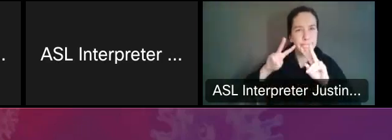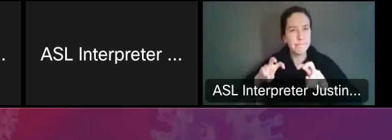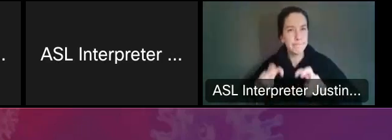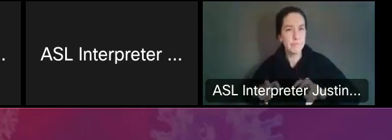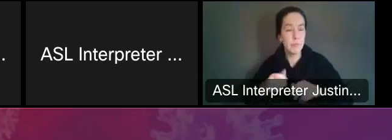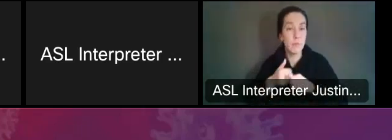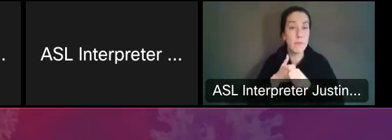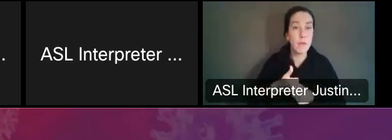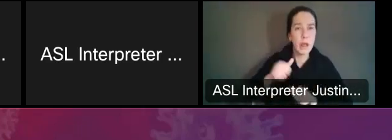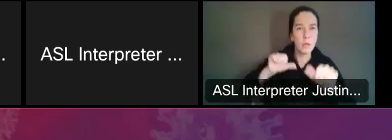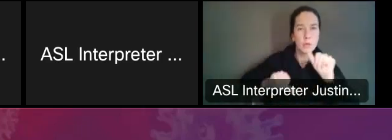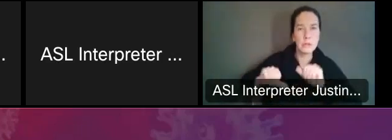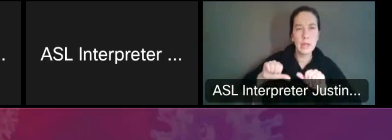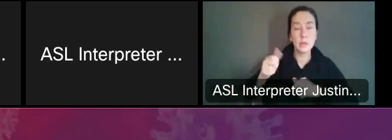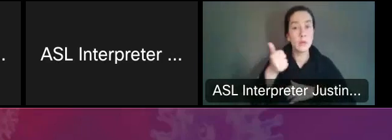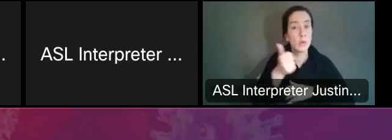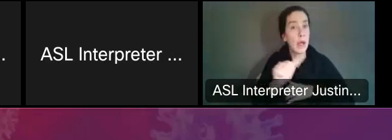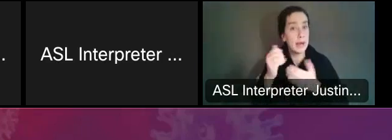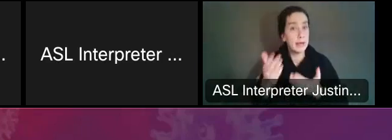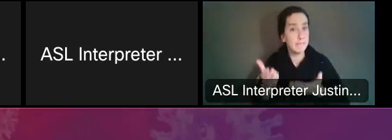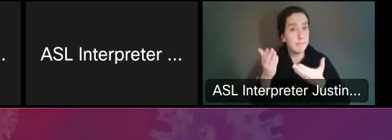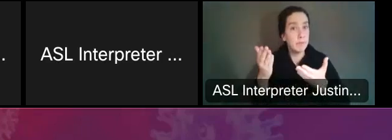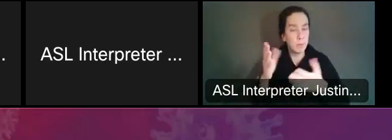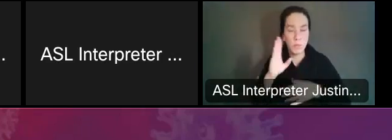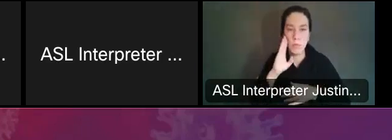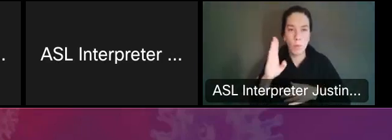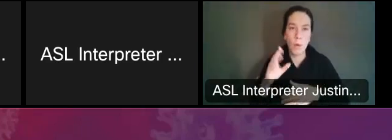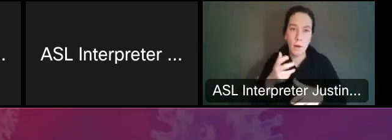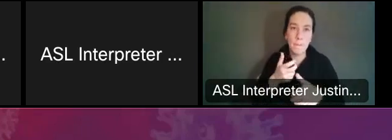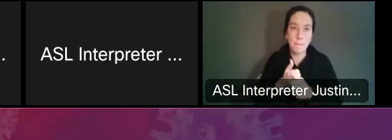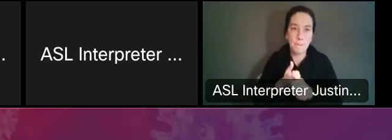And uptake recommendations that will best protect people from the disease.